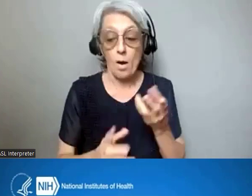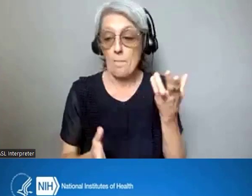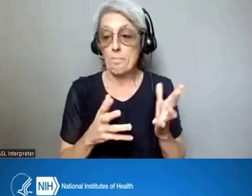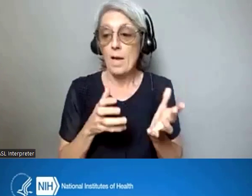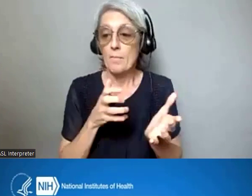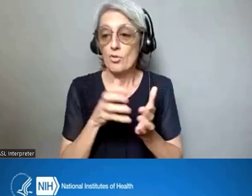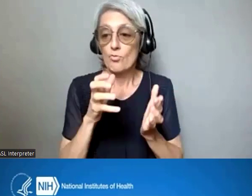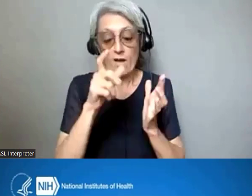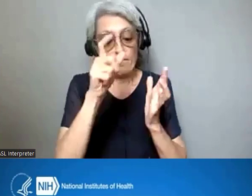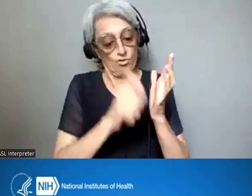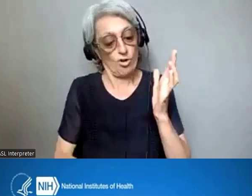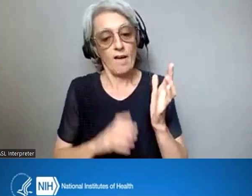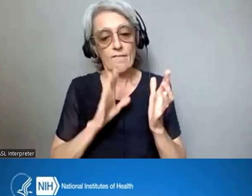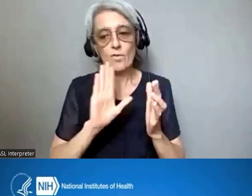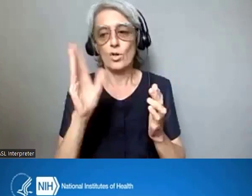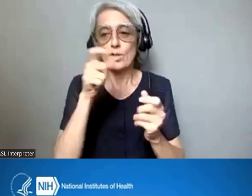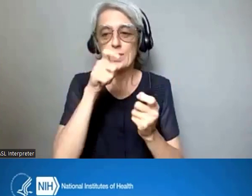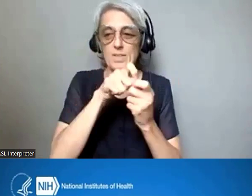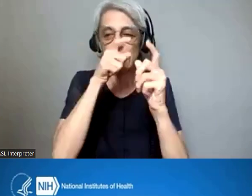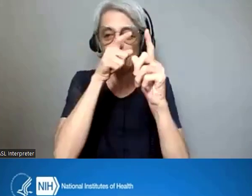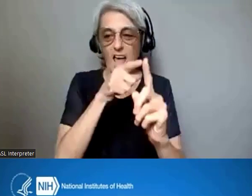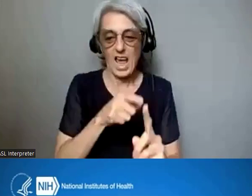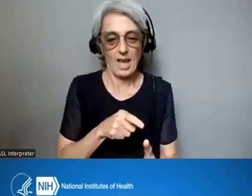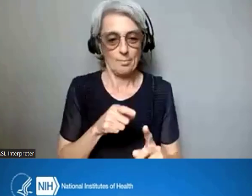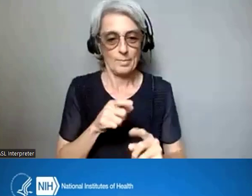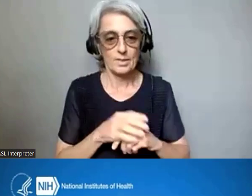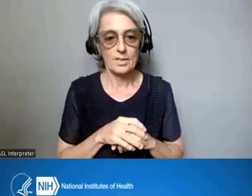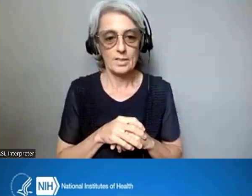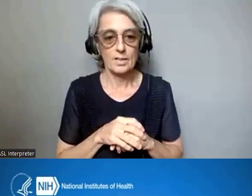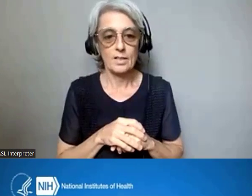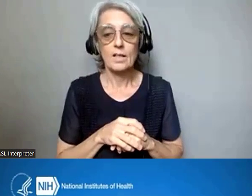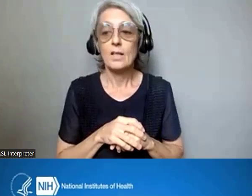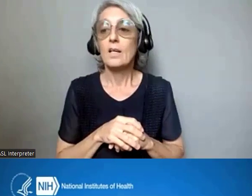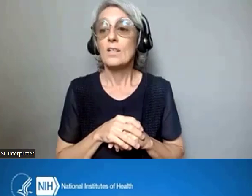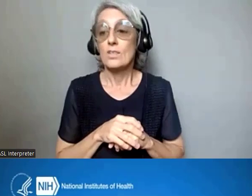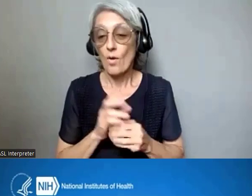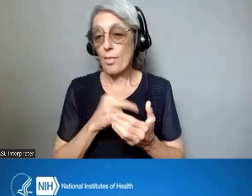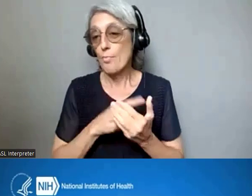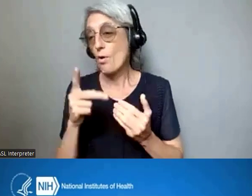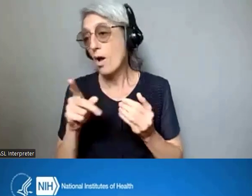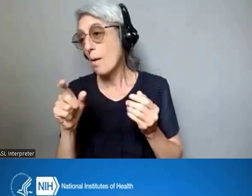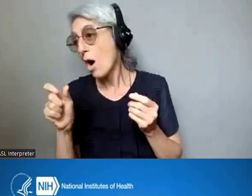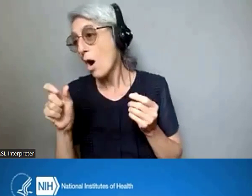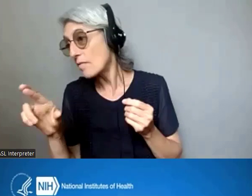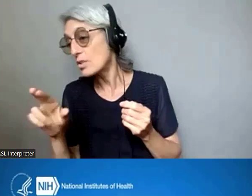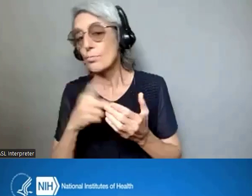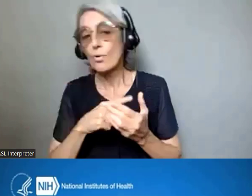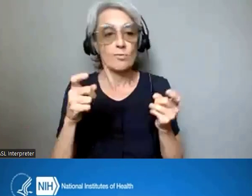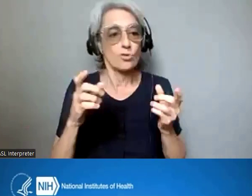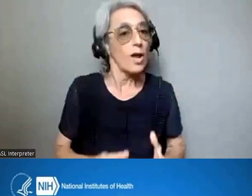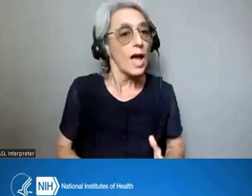because that way, the program officer or program director that you're interacting with or the referral person